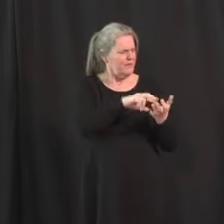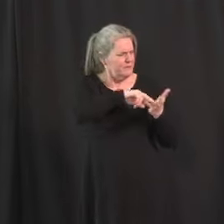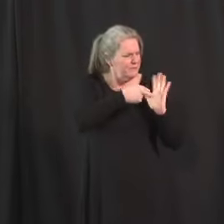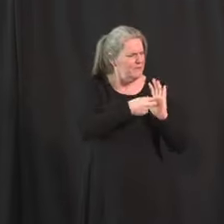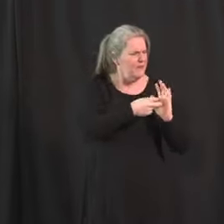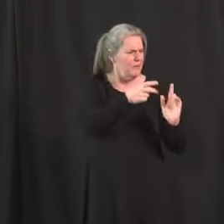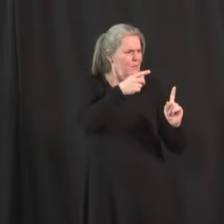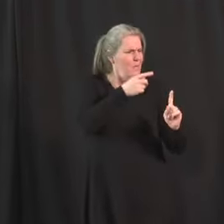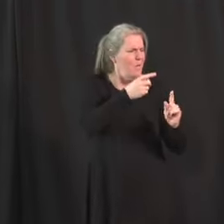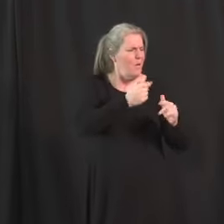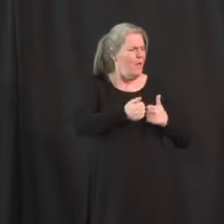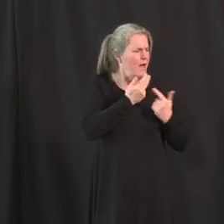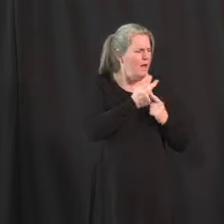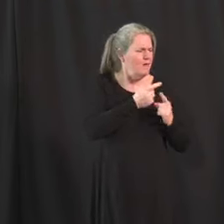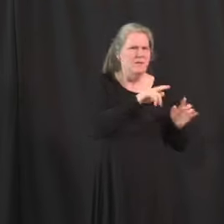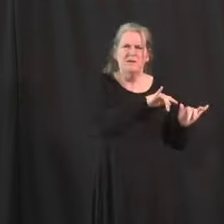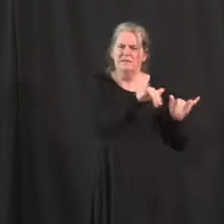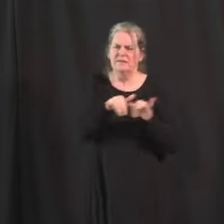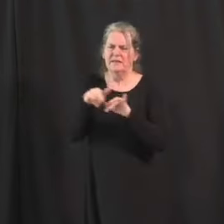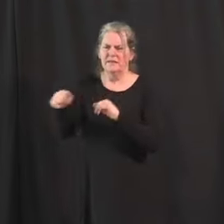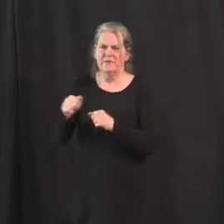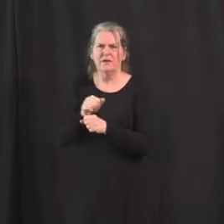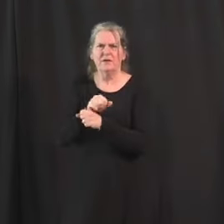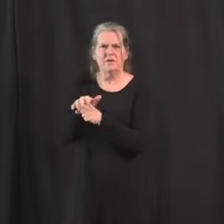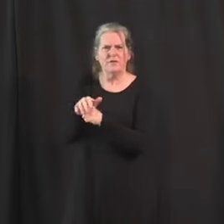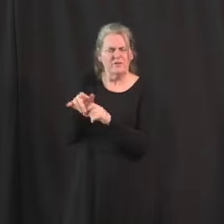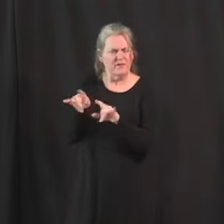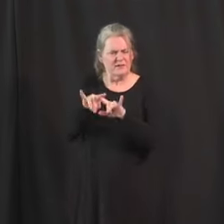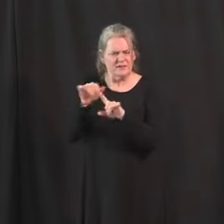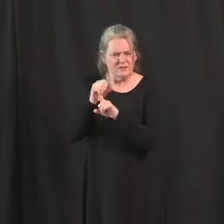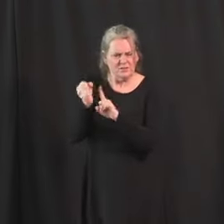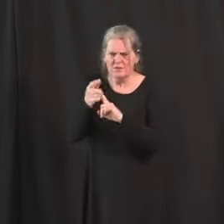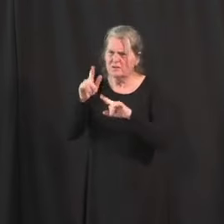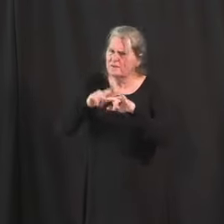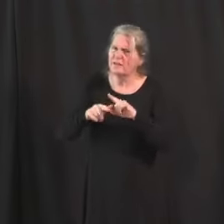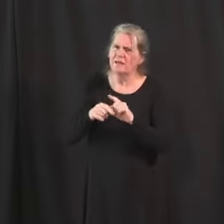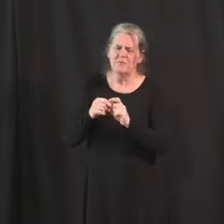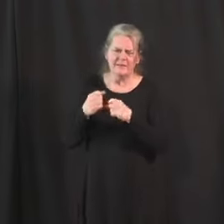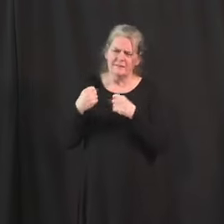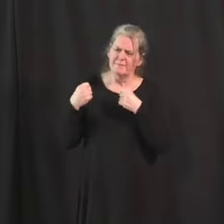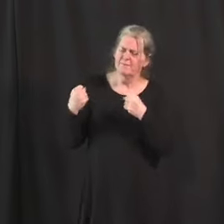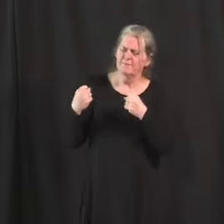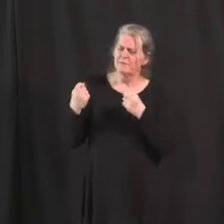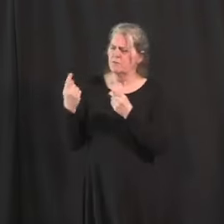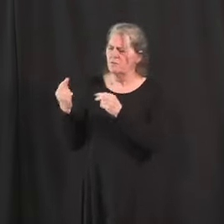WE MAINTAIN OUR GUARD AND STAY